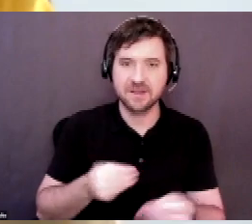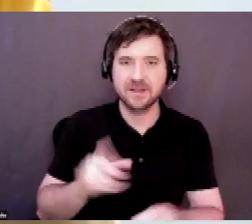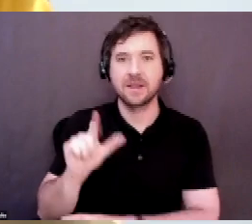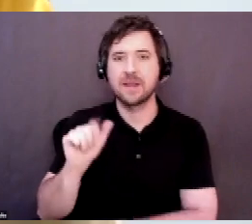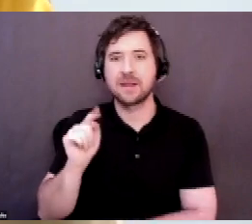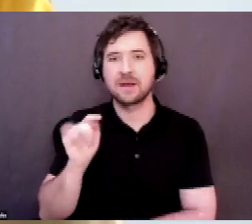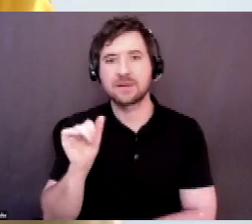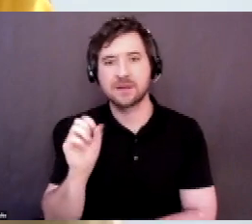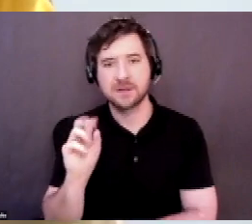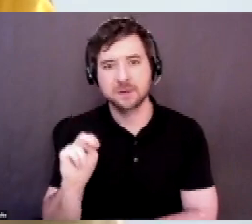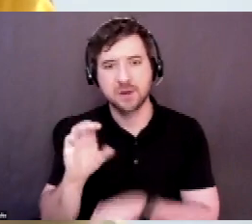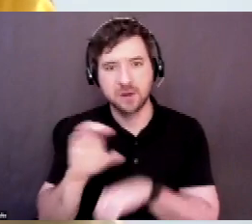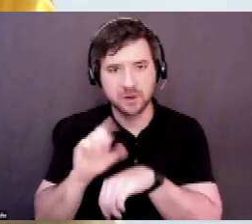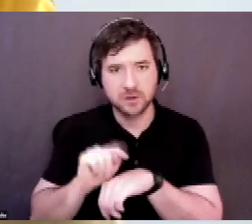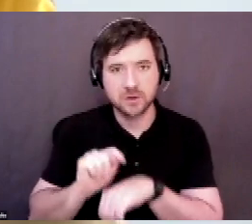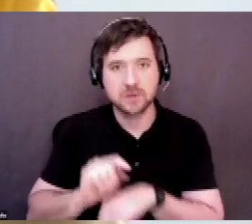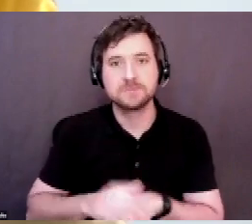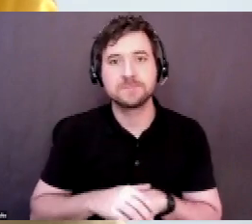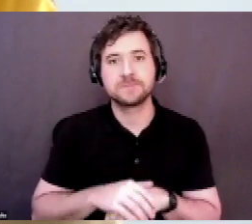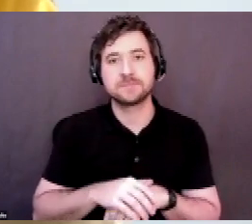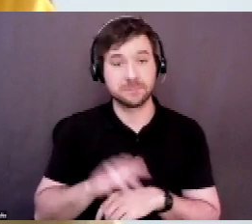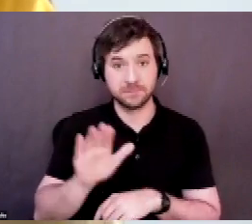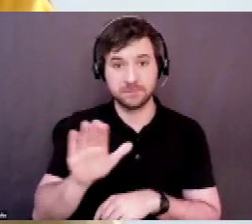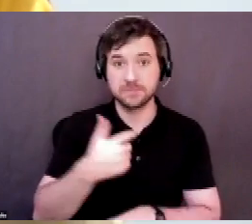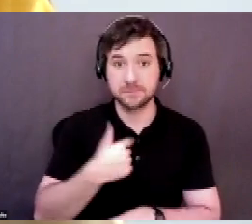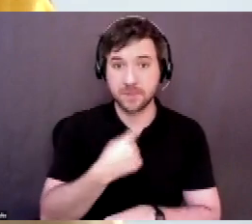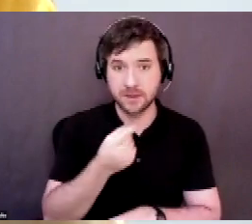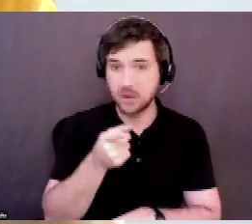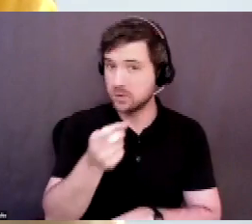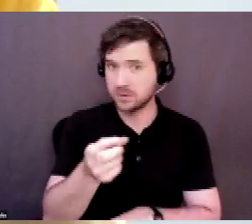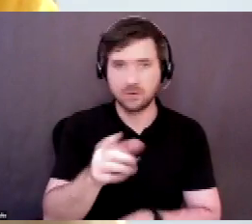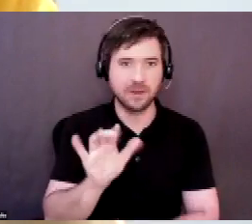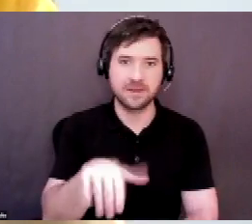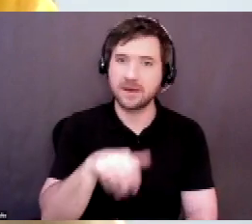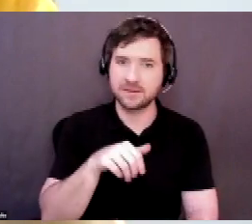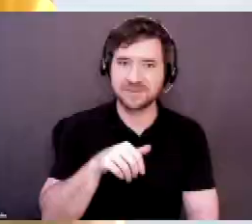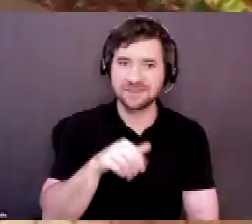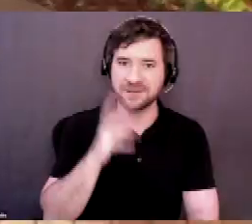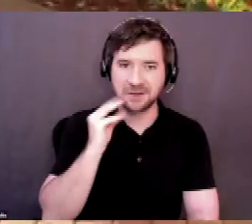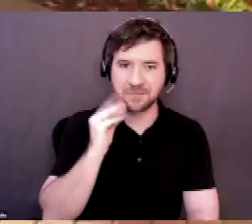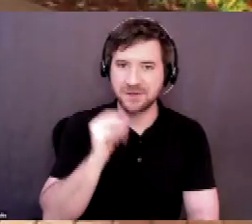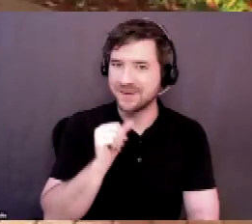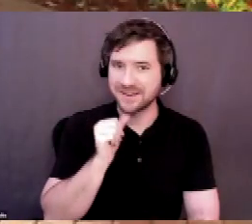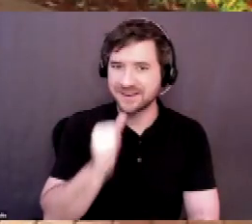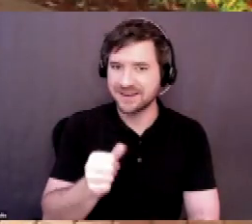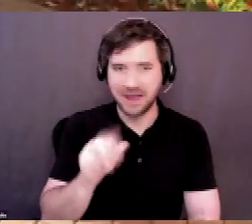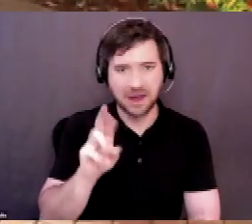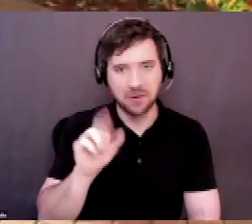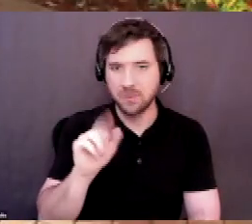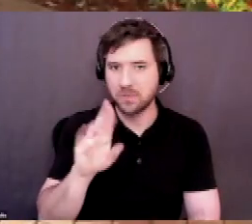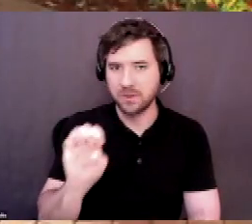I can tell you that that's not an unusual experience. Right. I just took it on my own, you know.